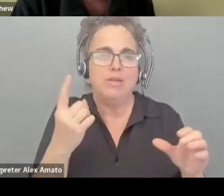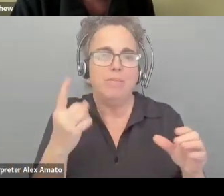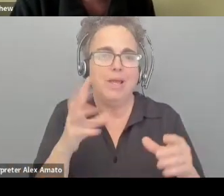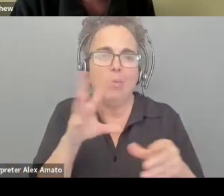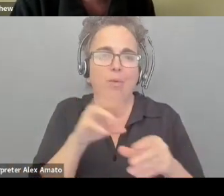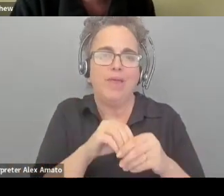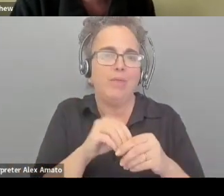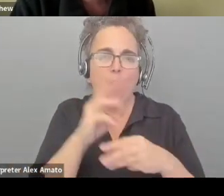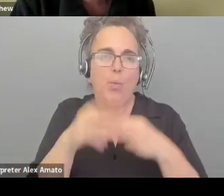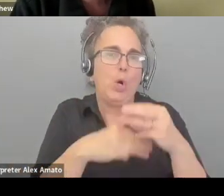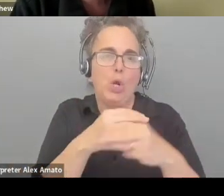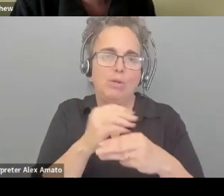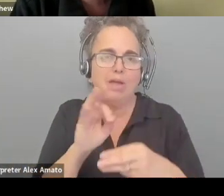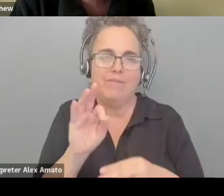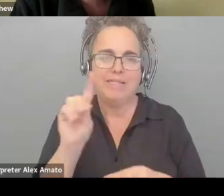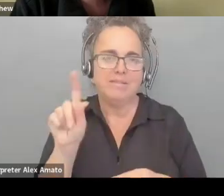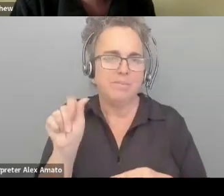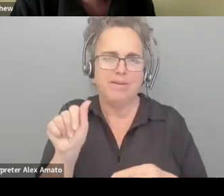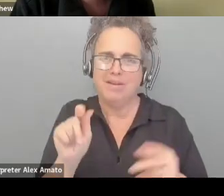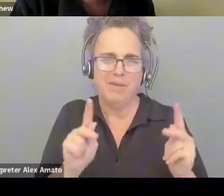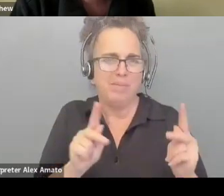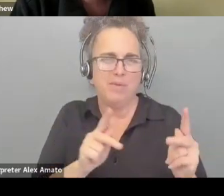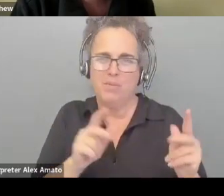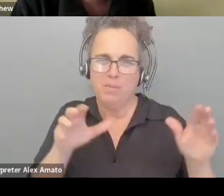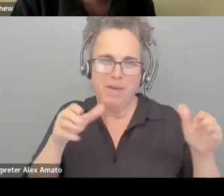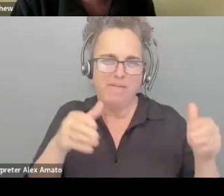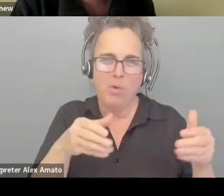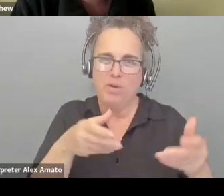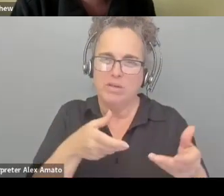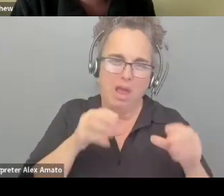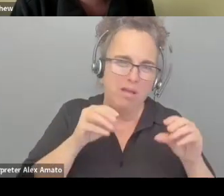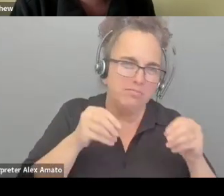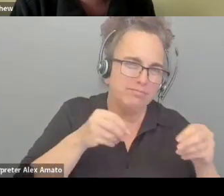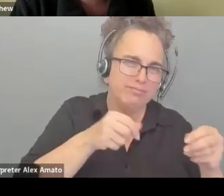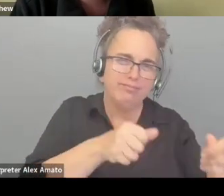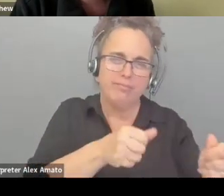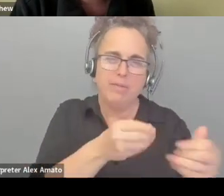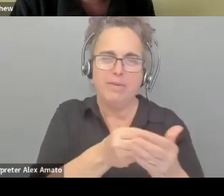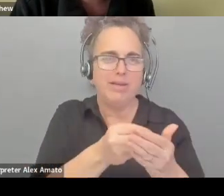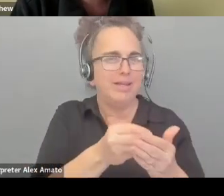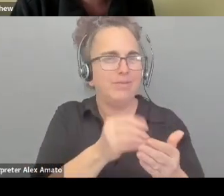The sort of things that people will end up investing in are not those things.